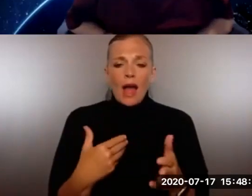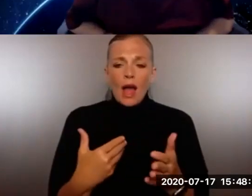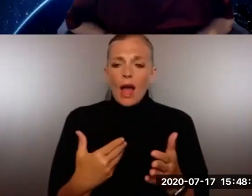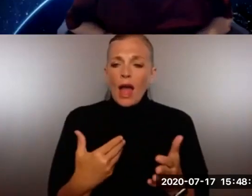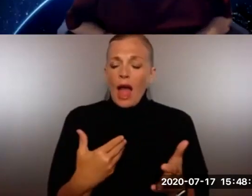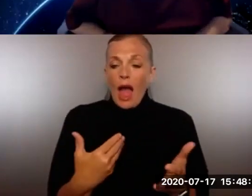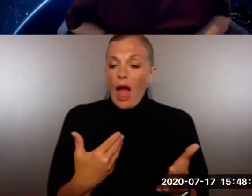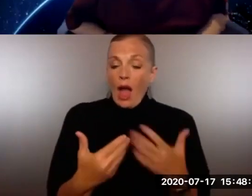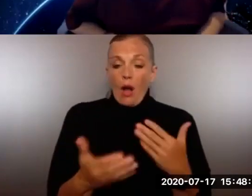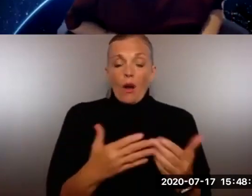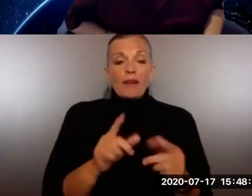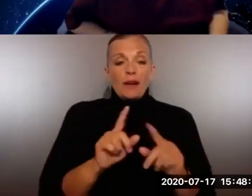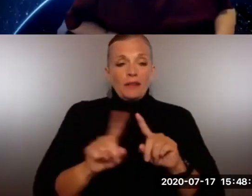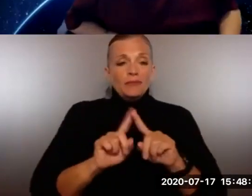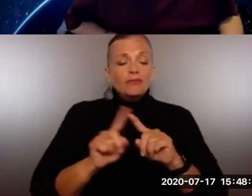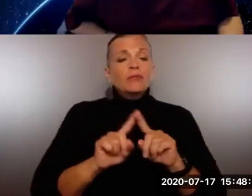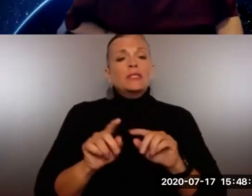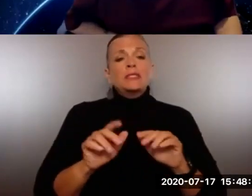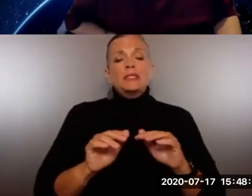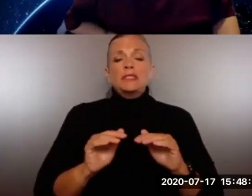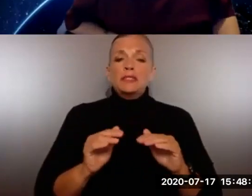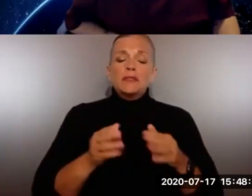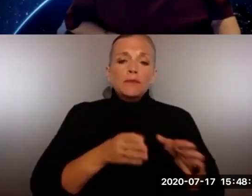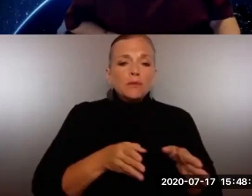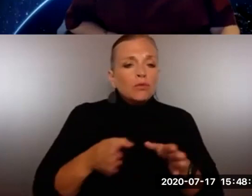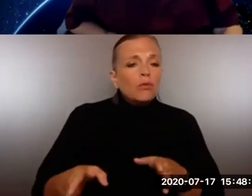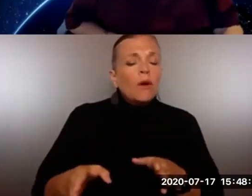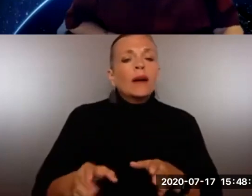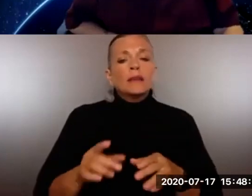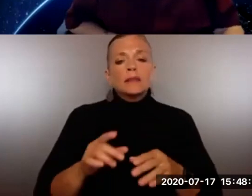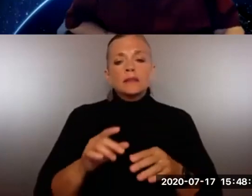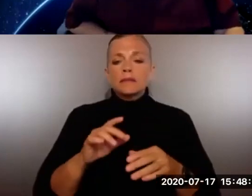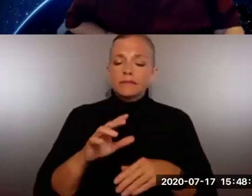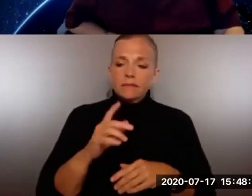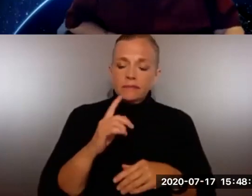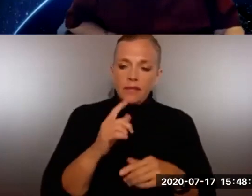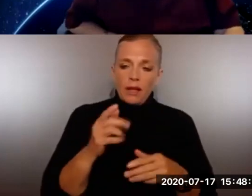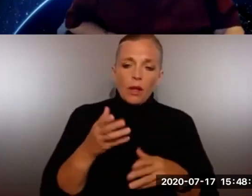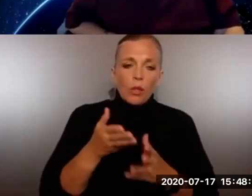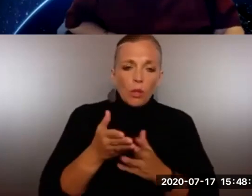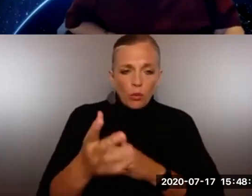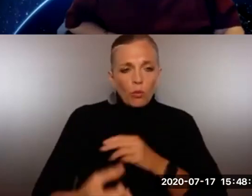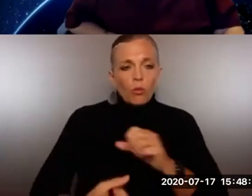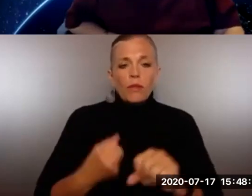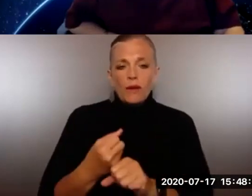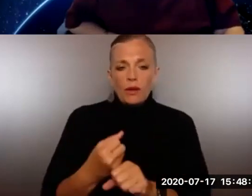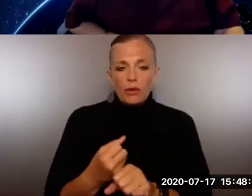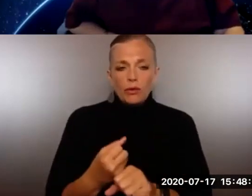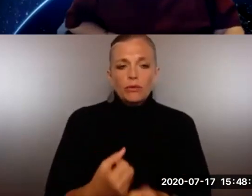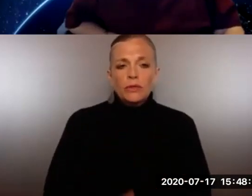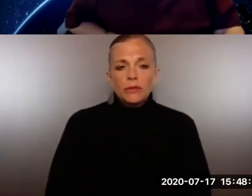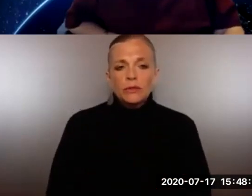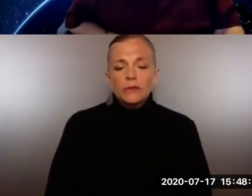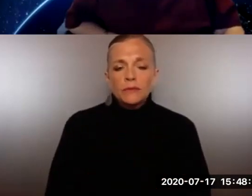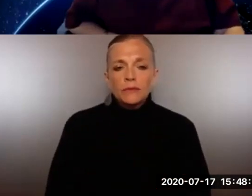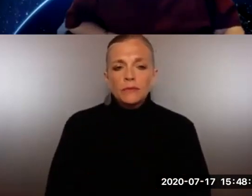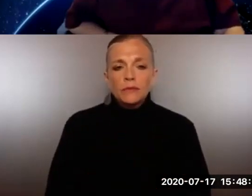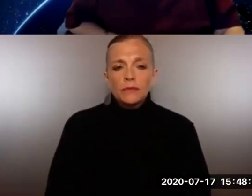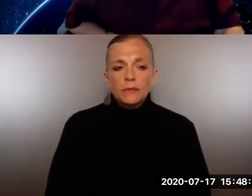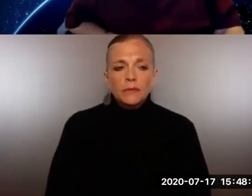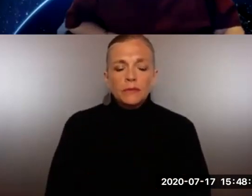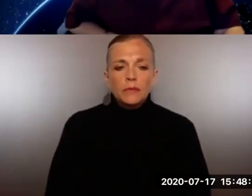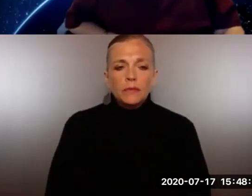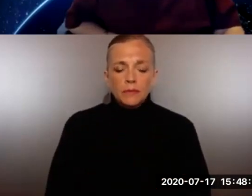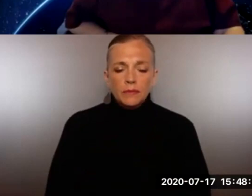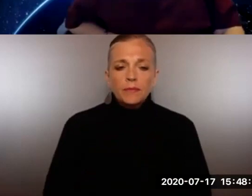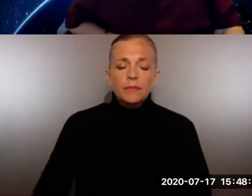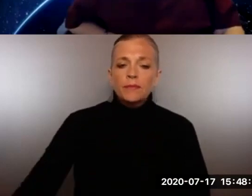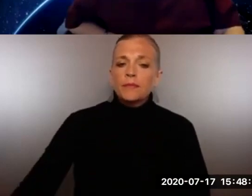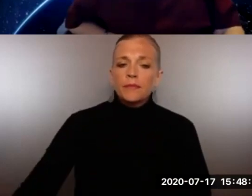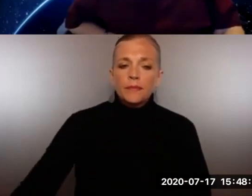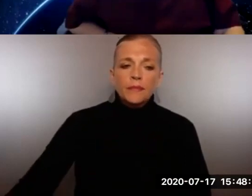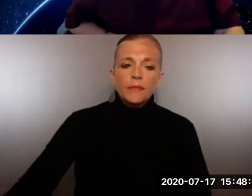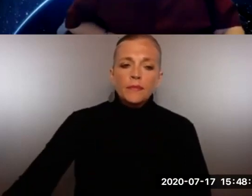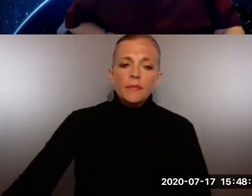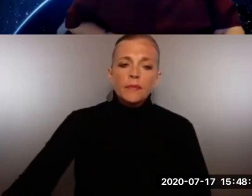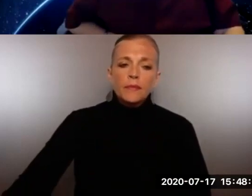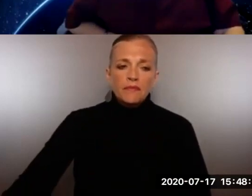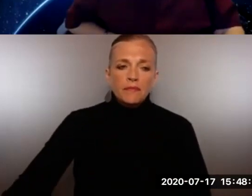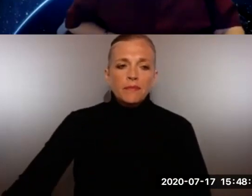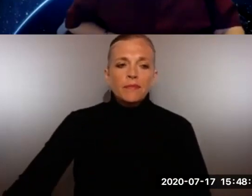and over the years, have gotten to know,